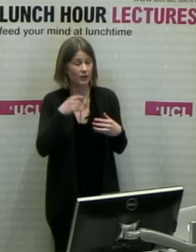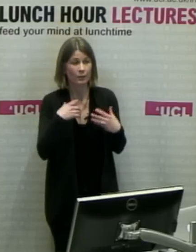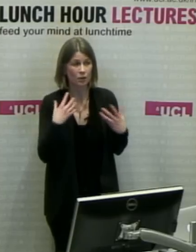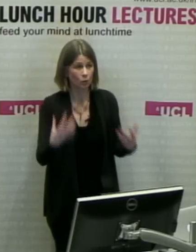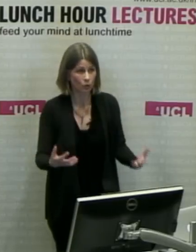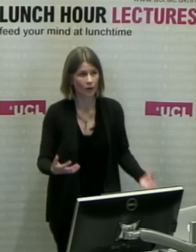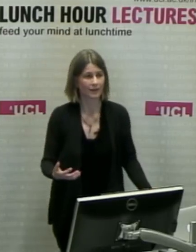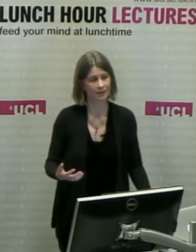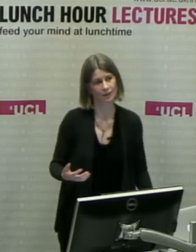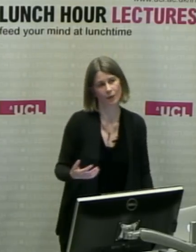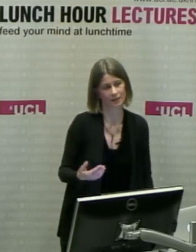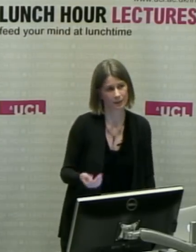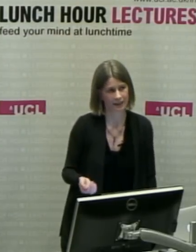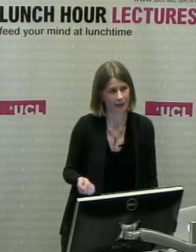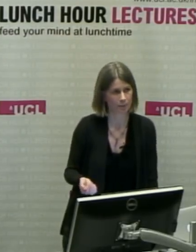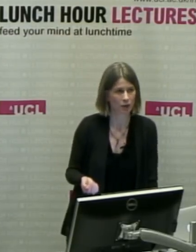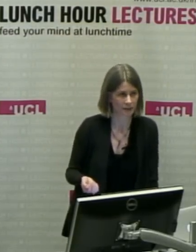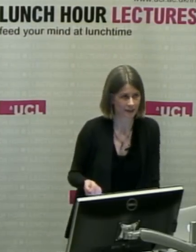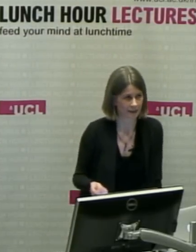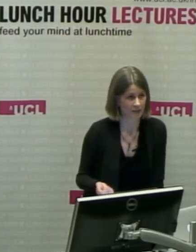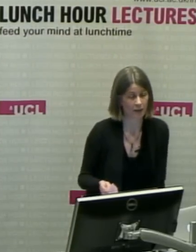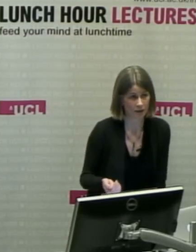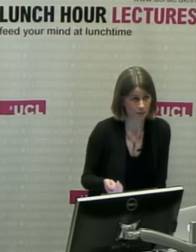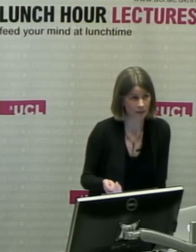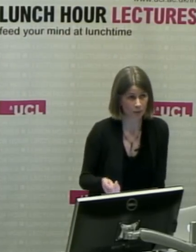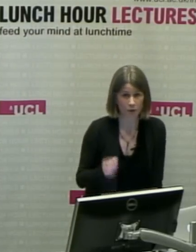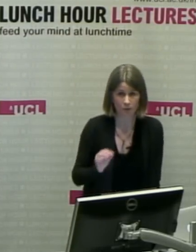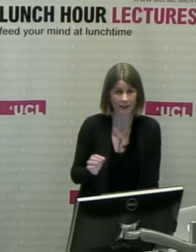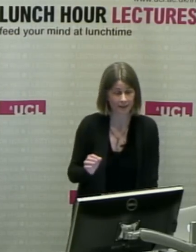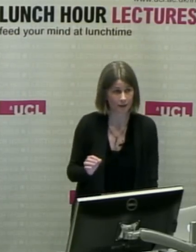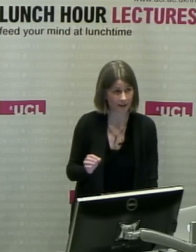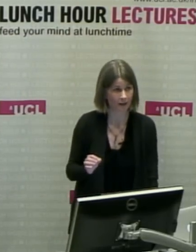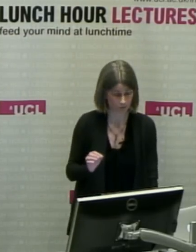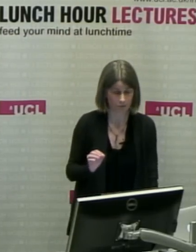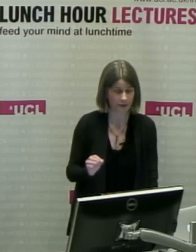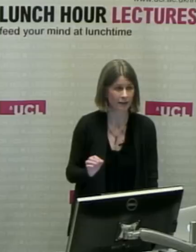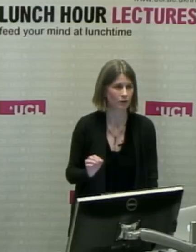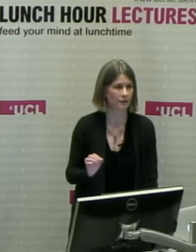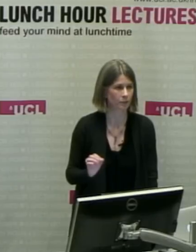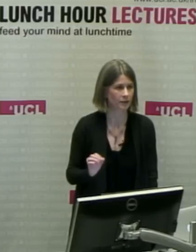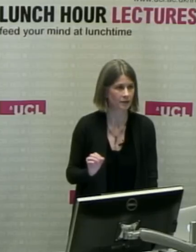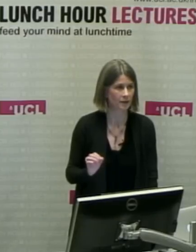So there is always going to be ambiguity. There are some people who are really good lip-readers,